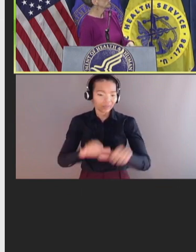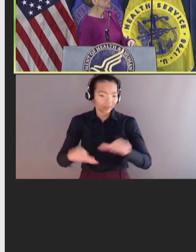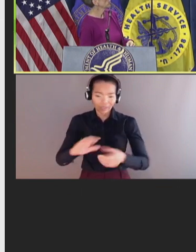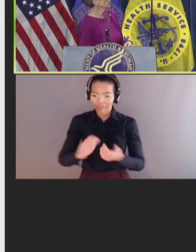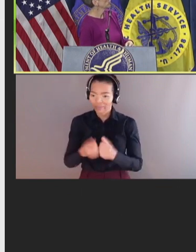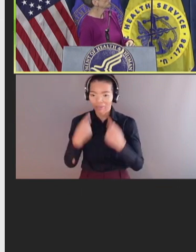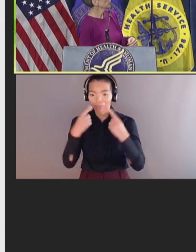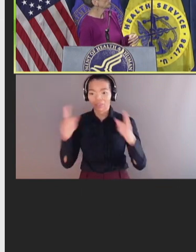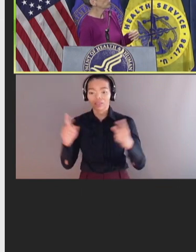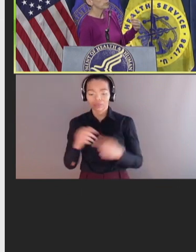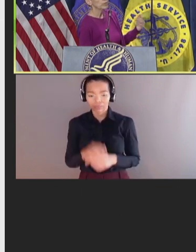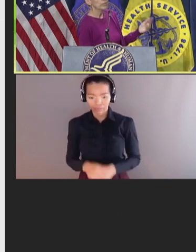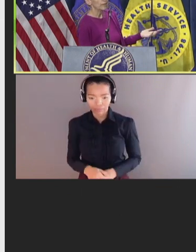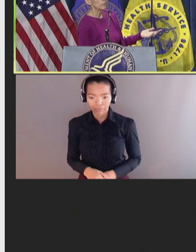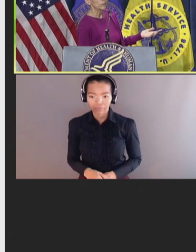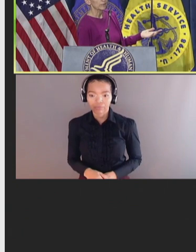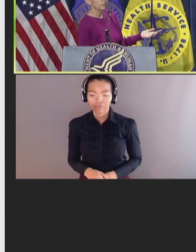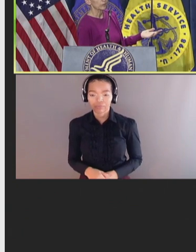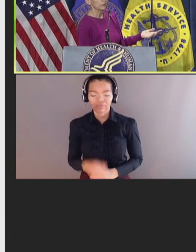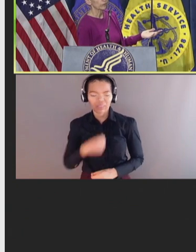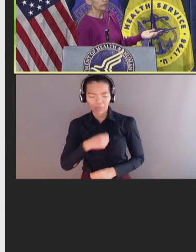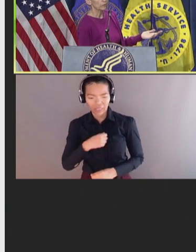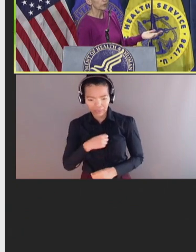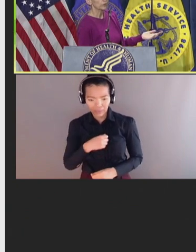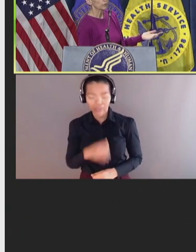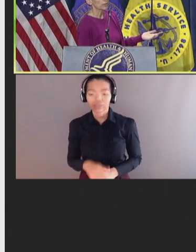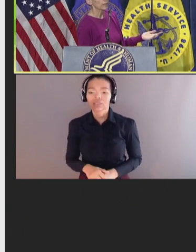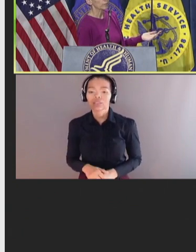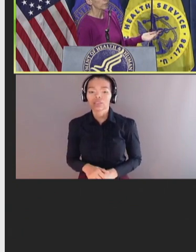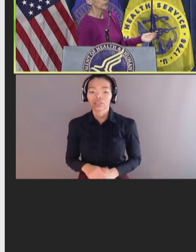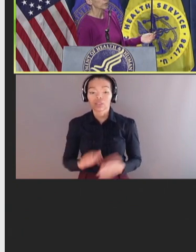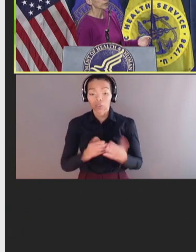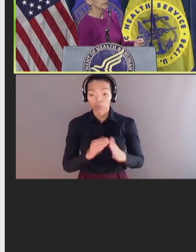So, community-based participatory research is really important,